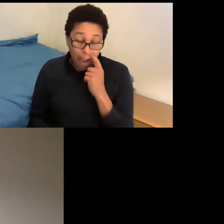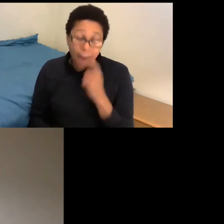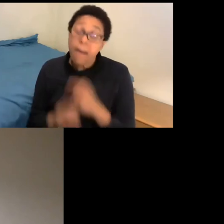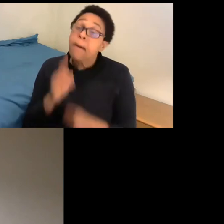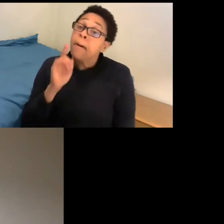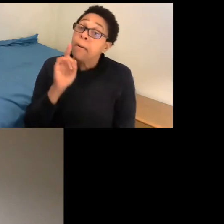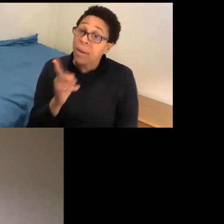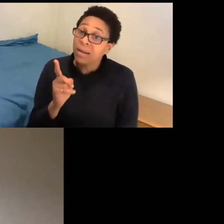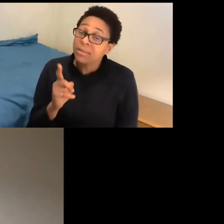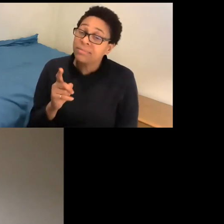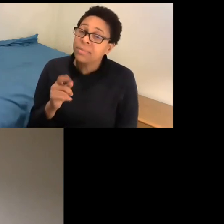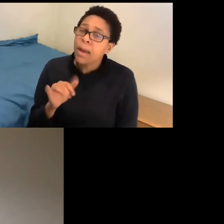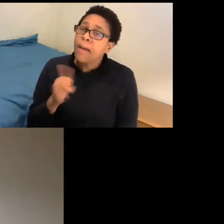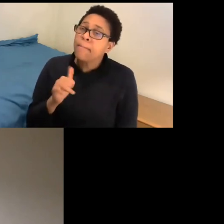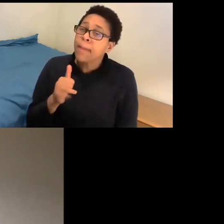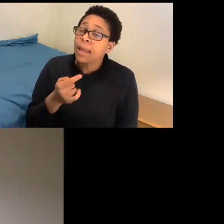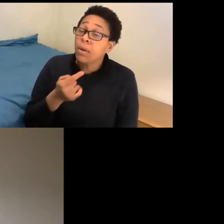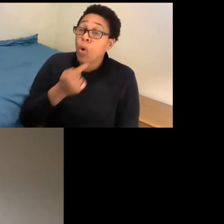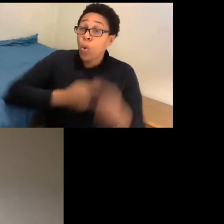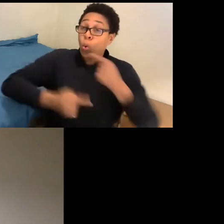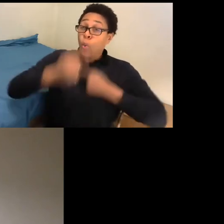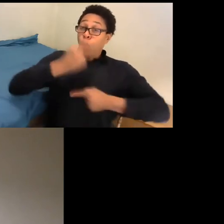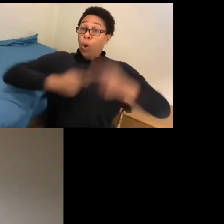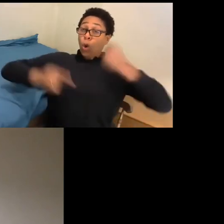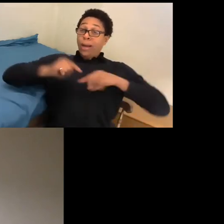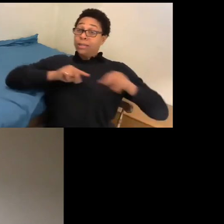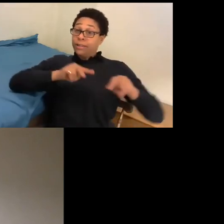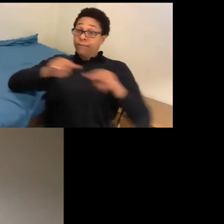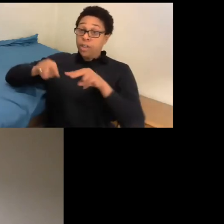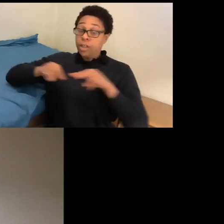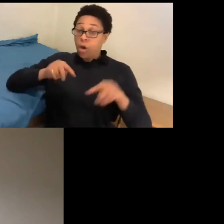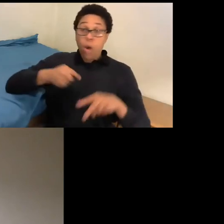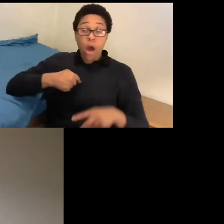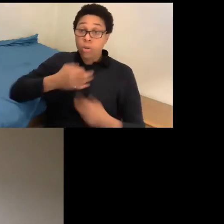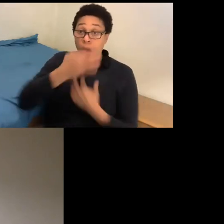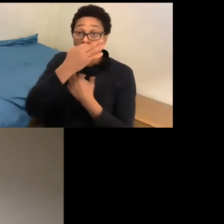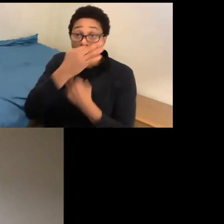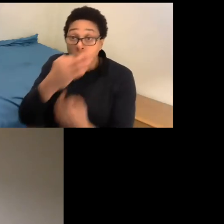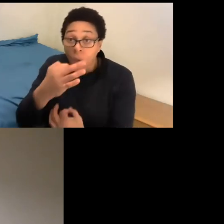take the conversation back to the video, because I was so intrigued by it while also jumping on the back of Fatima's